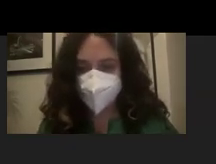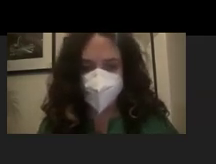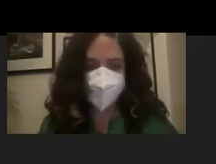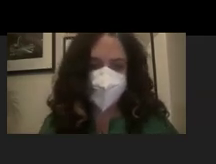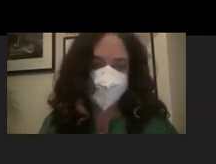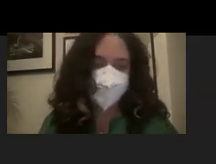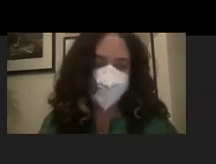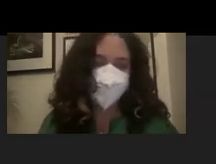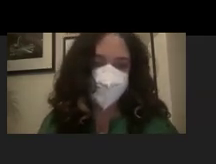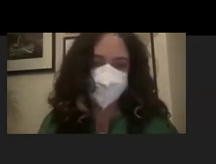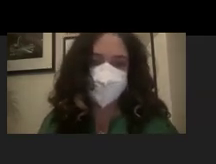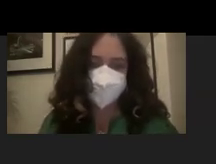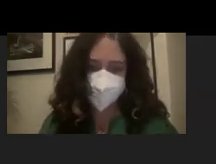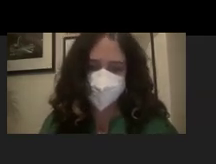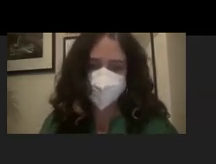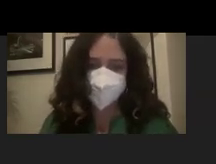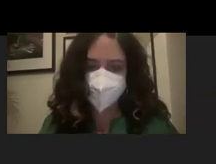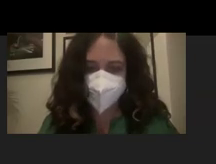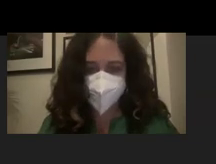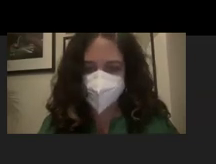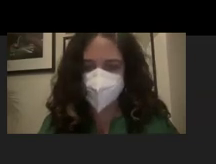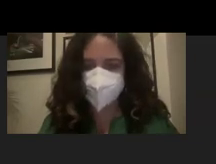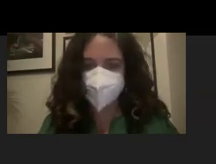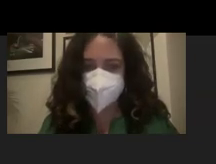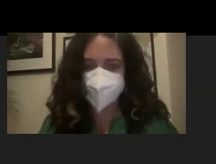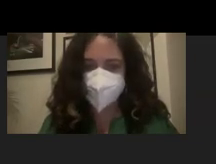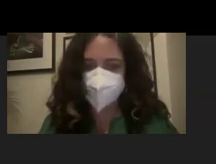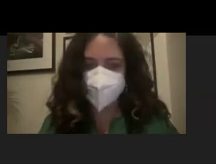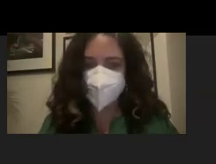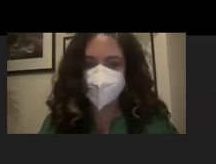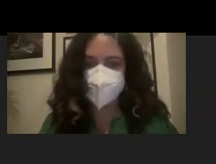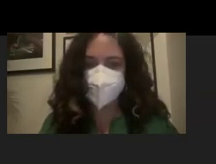sight at the same time the severity of the pandemic was suppressed and misinformation